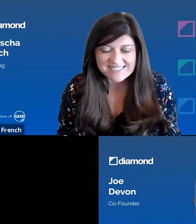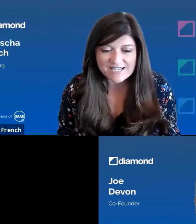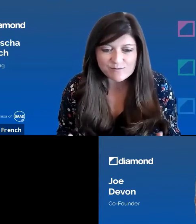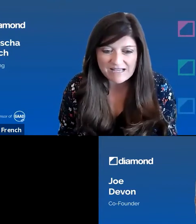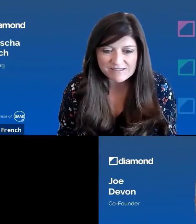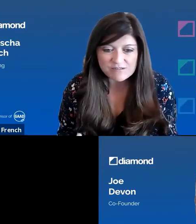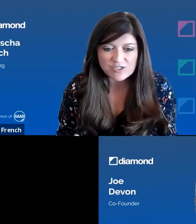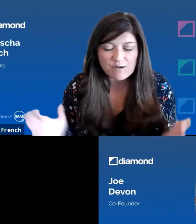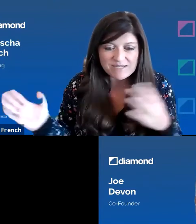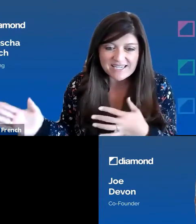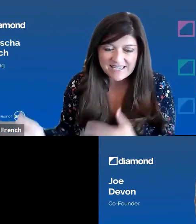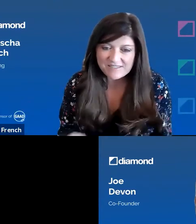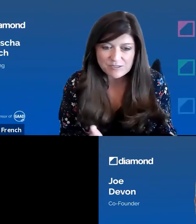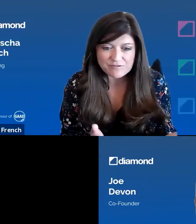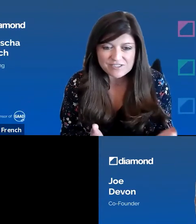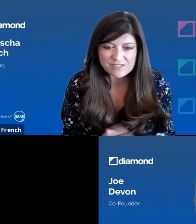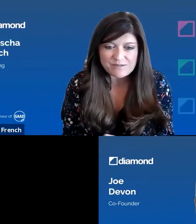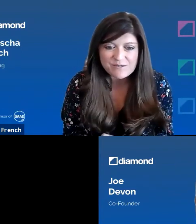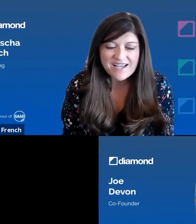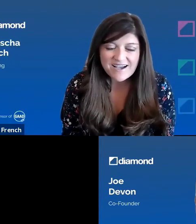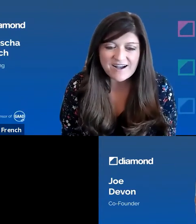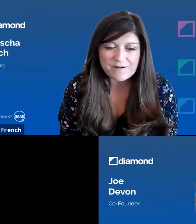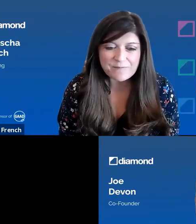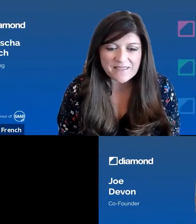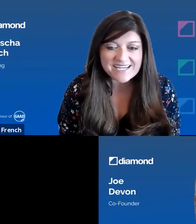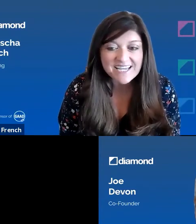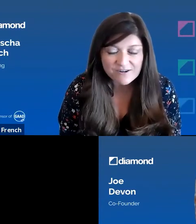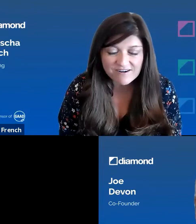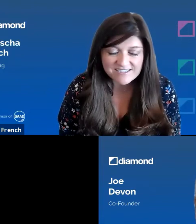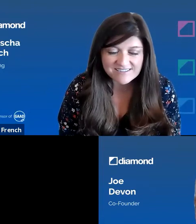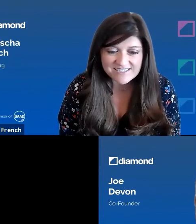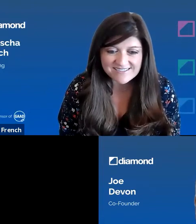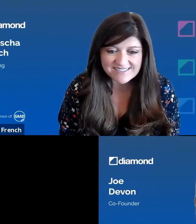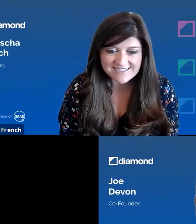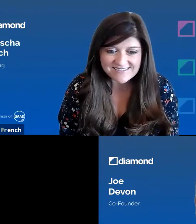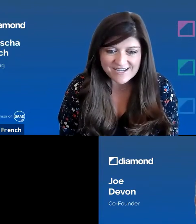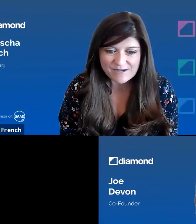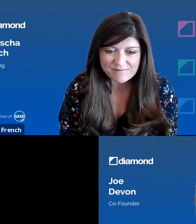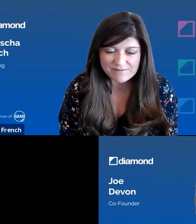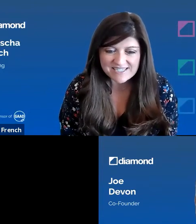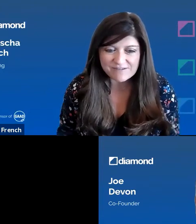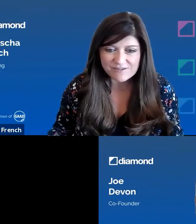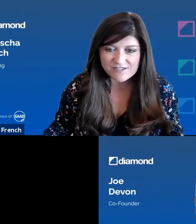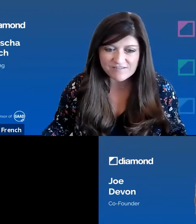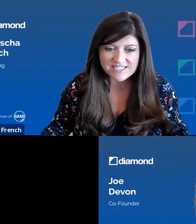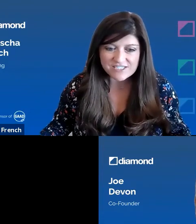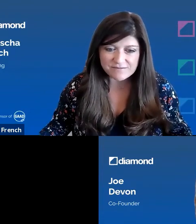as well, so Gentlemen, I hand this over to you um and again, congratulations and i'm excited for this conversation.